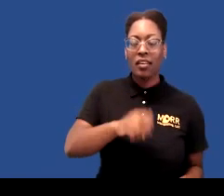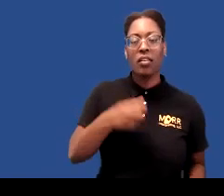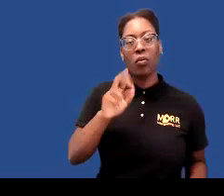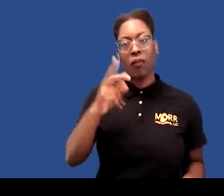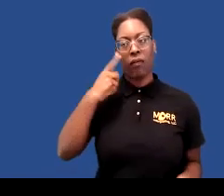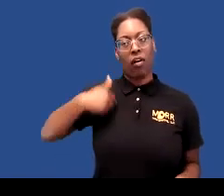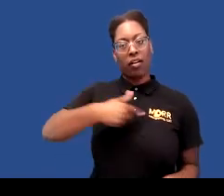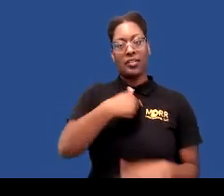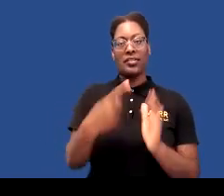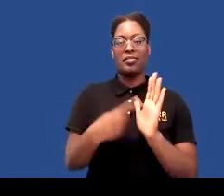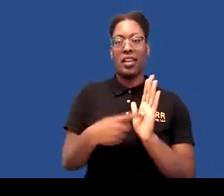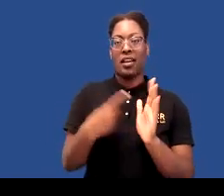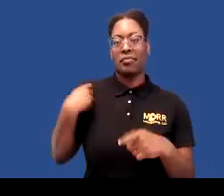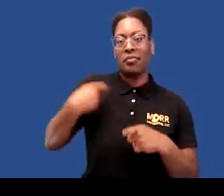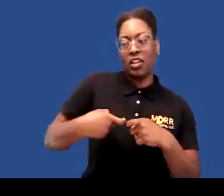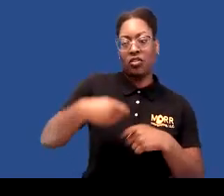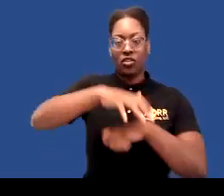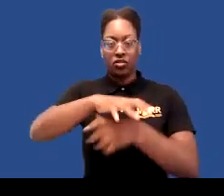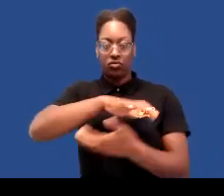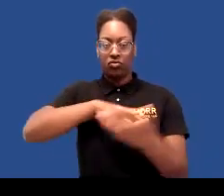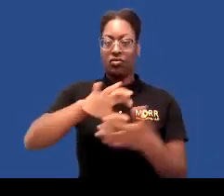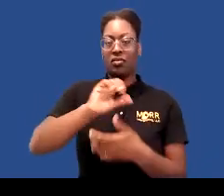So they're coming from these other types of Englishes.